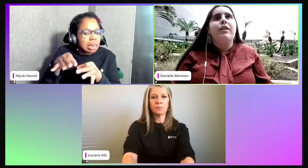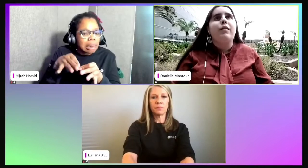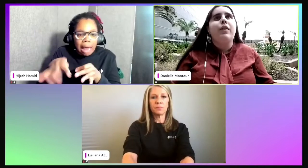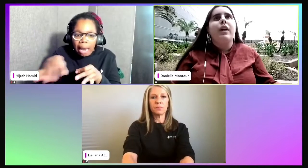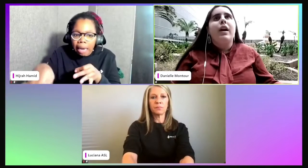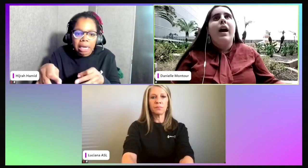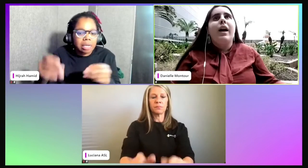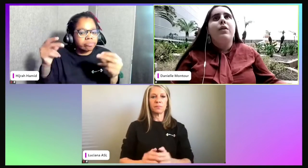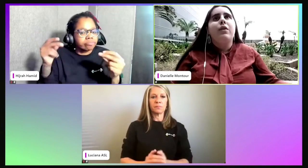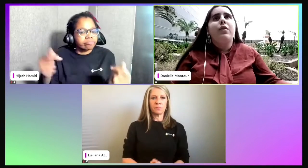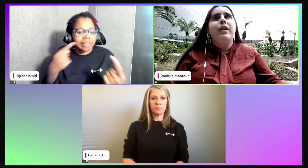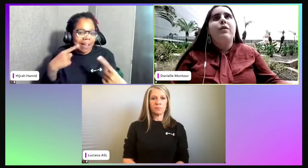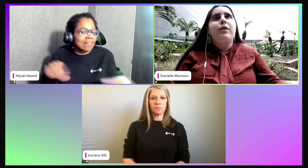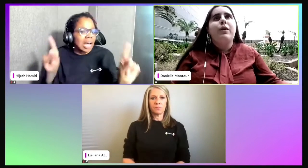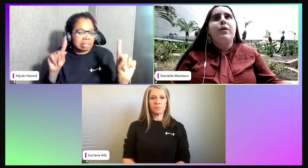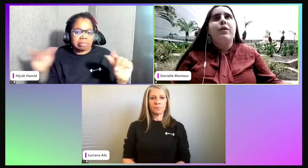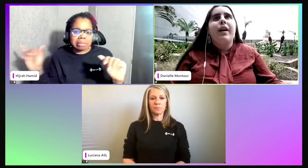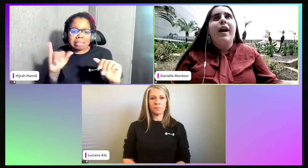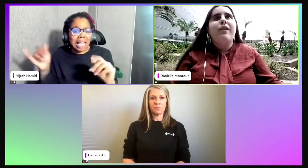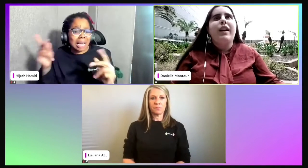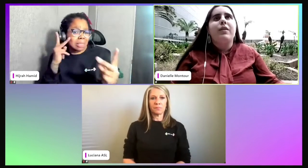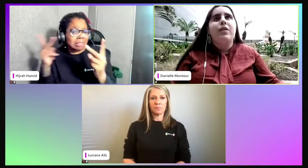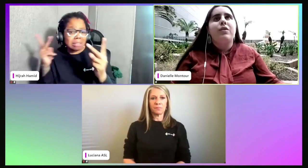figure out what we wanted to change on the fly. There was